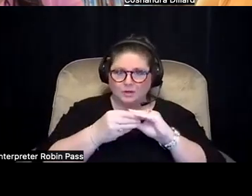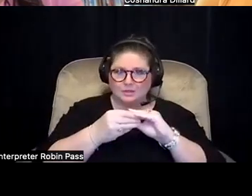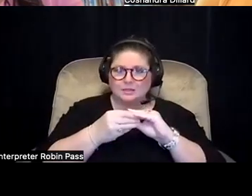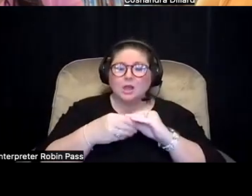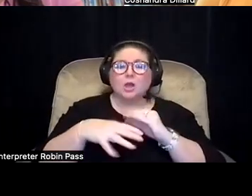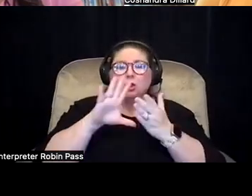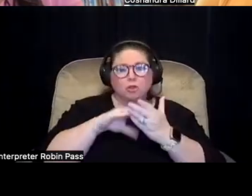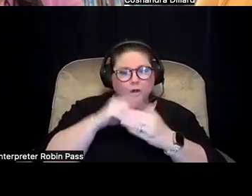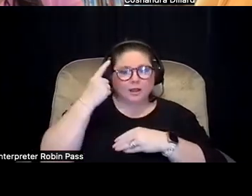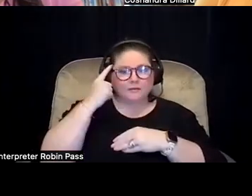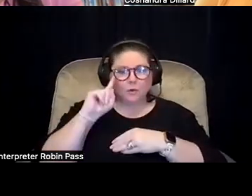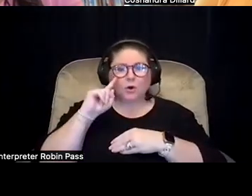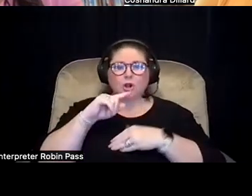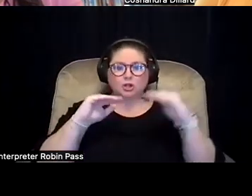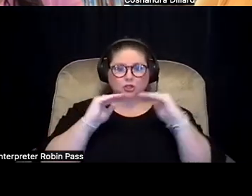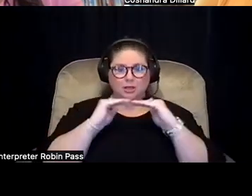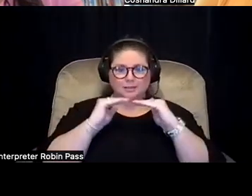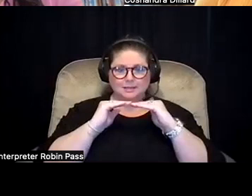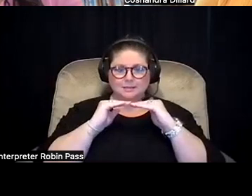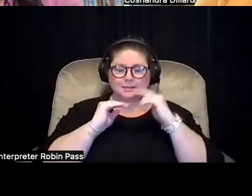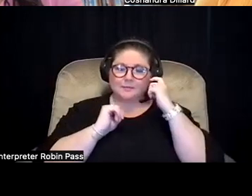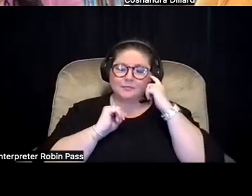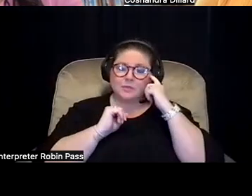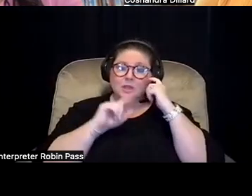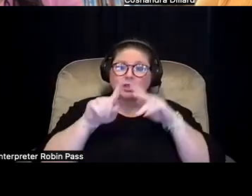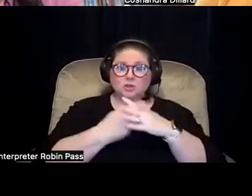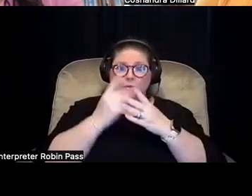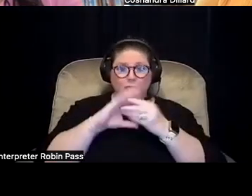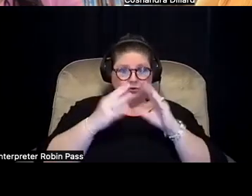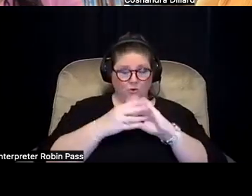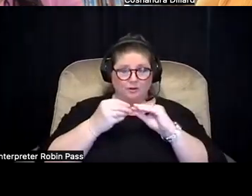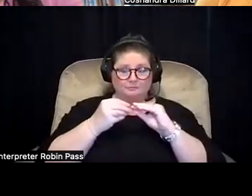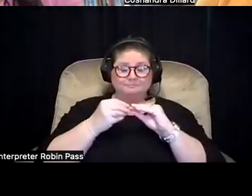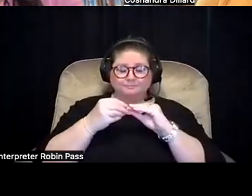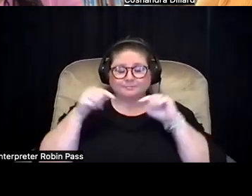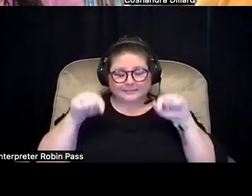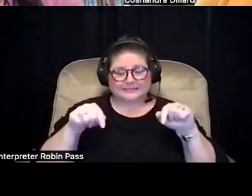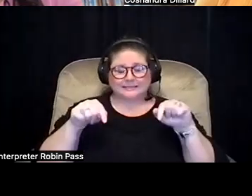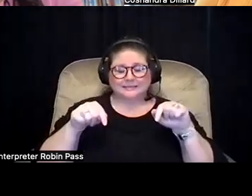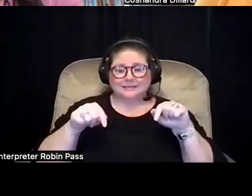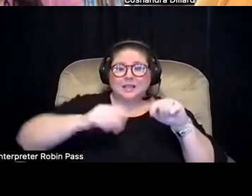but we wanted to start with this one this story really focuses on not just the history of the